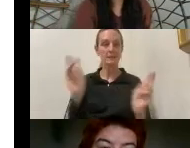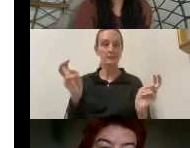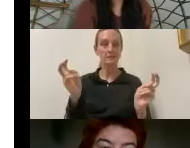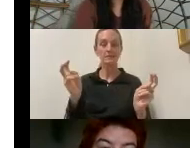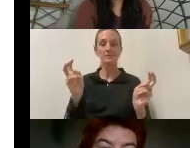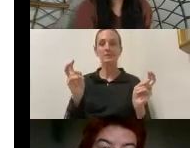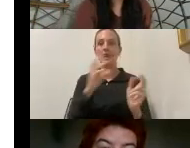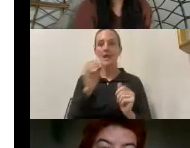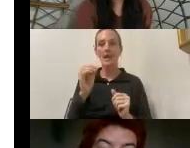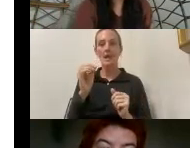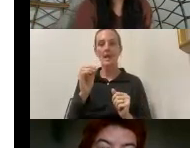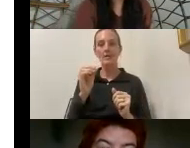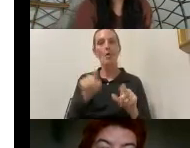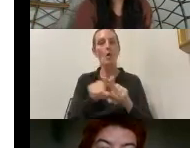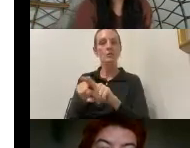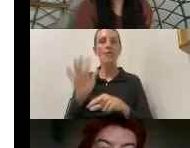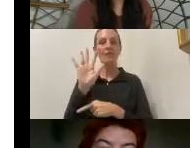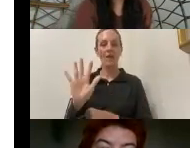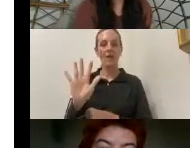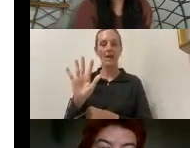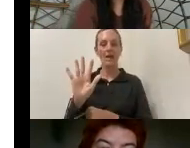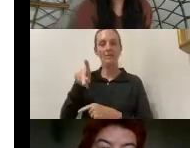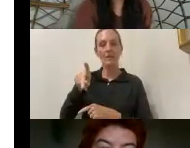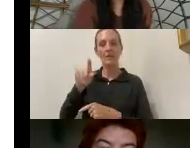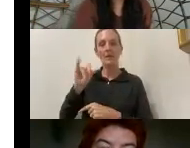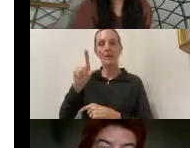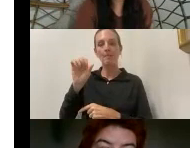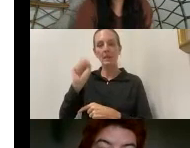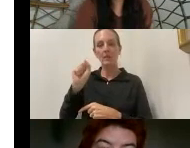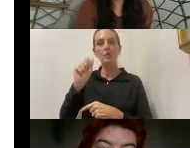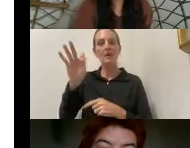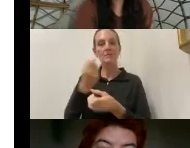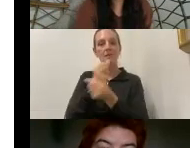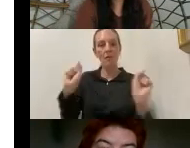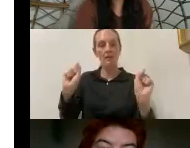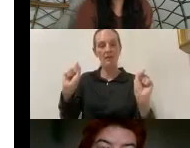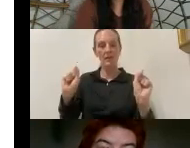five pillars of sovereignty which we're working on. We're on three and a half out of five right now.